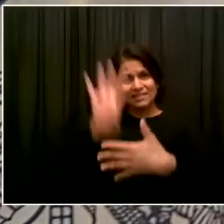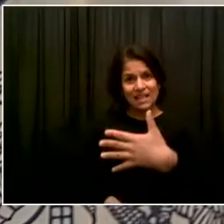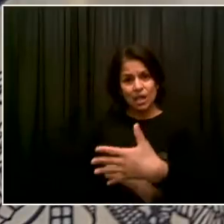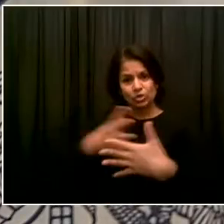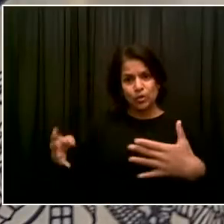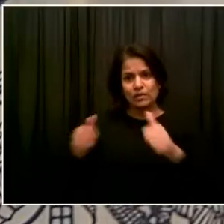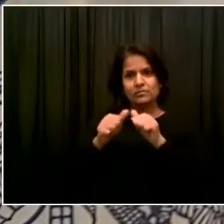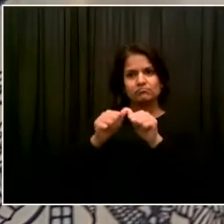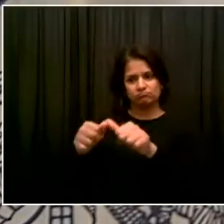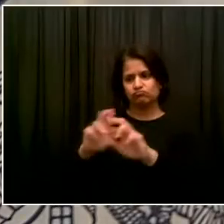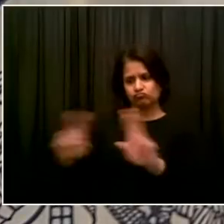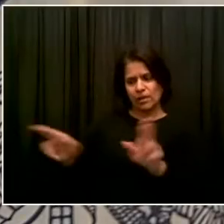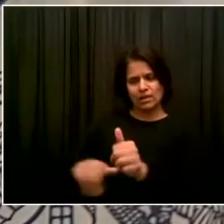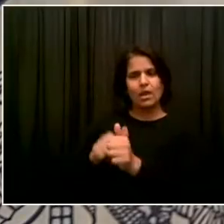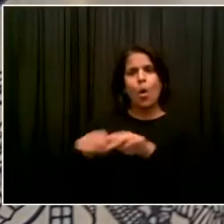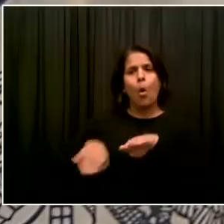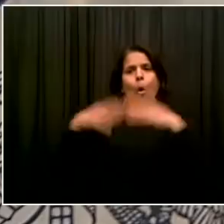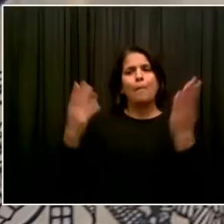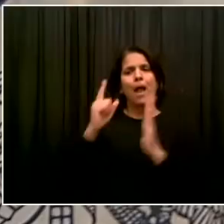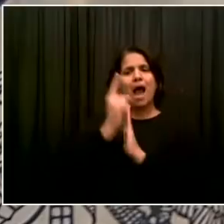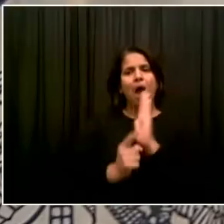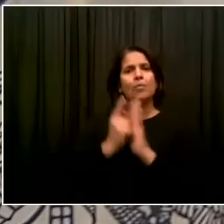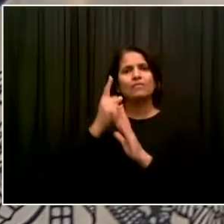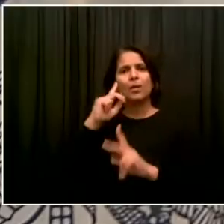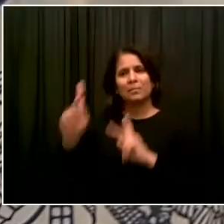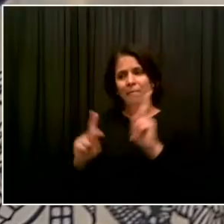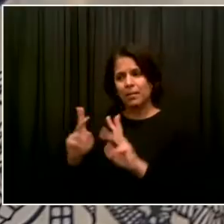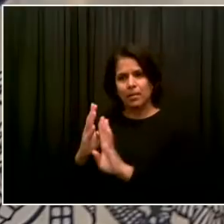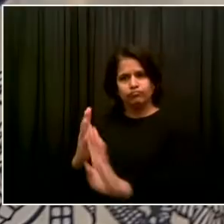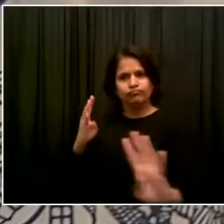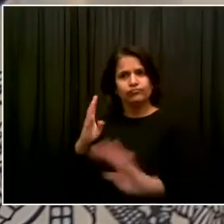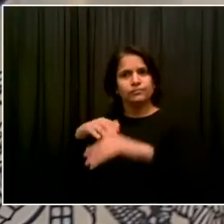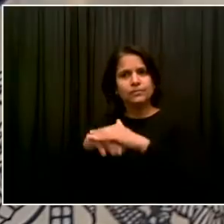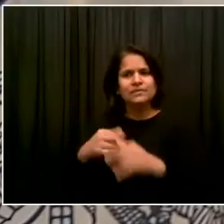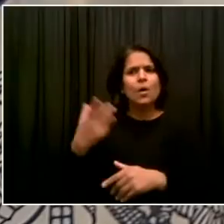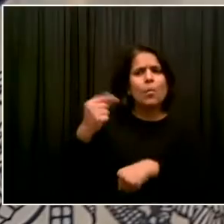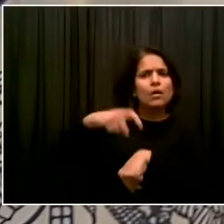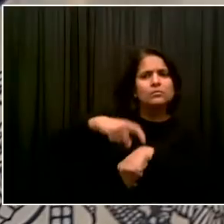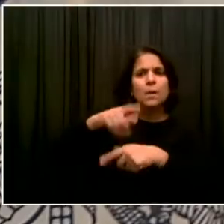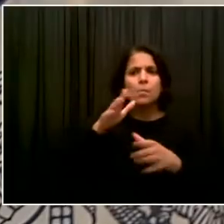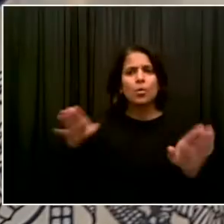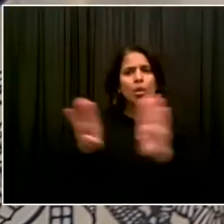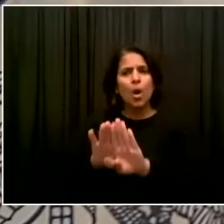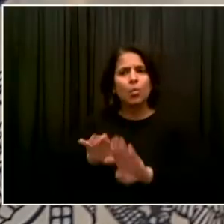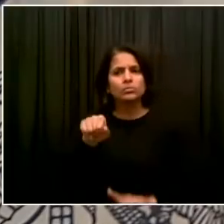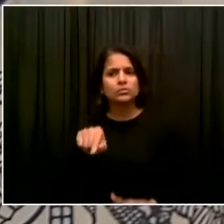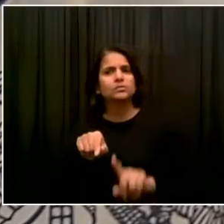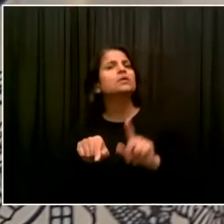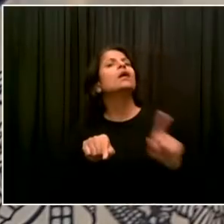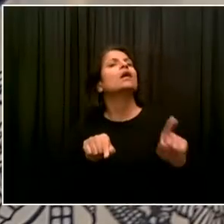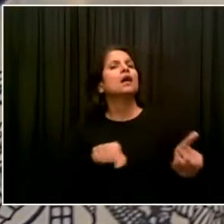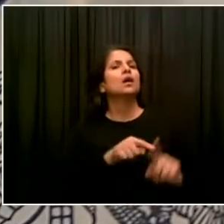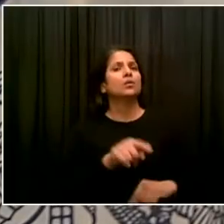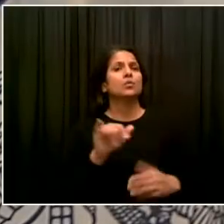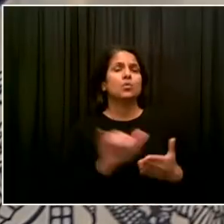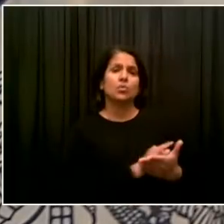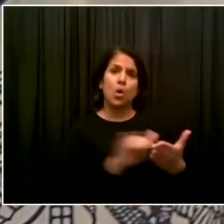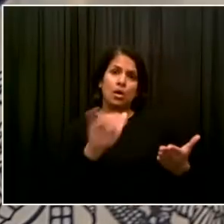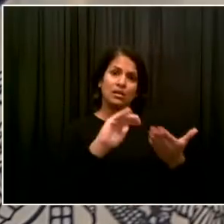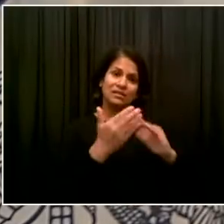JUST MAKING SURE THAT THEY ARE WHERE THEY SAY THEY AE RA ND KEEP THE HOURS,